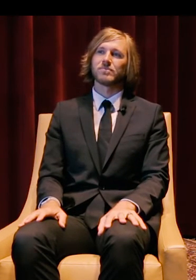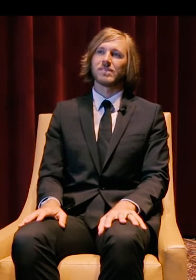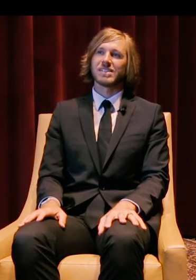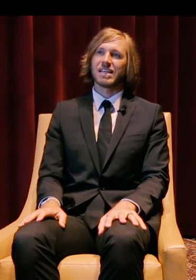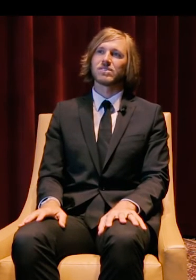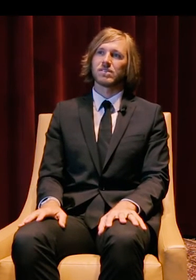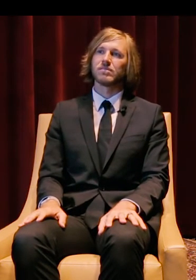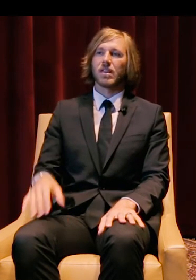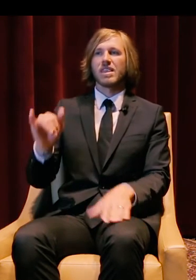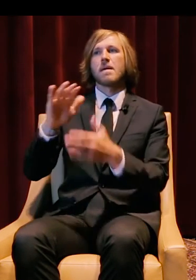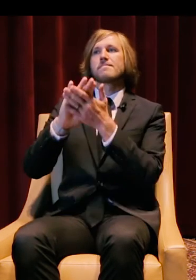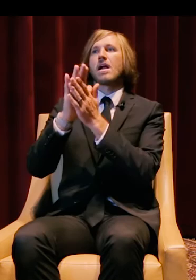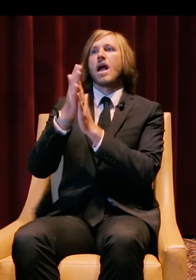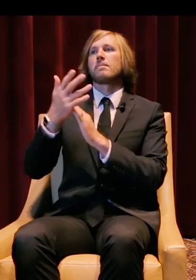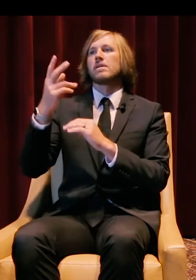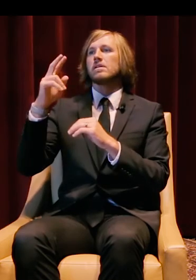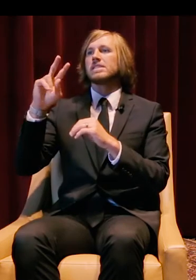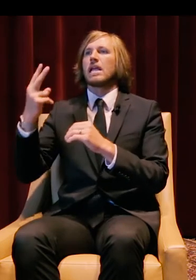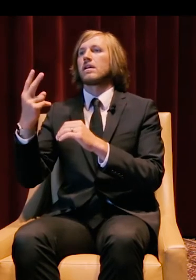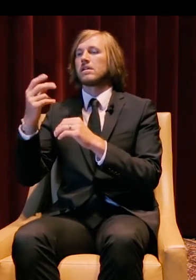but that becomes a secondary importance.